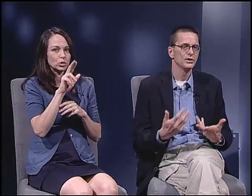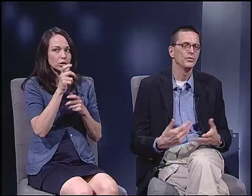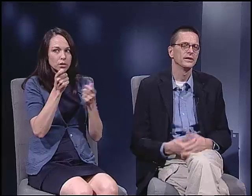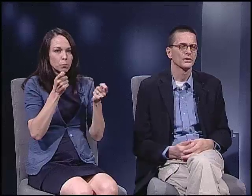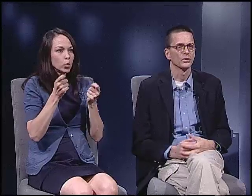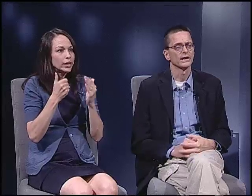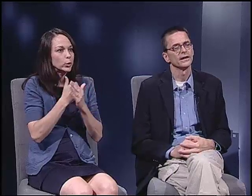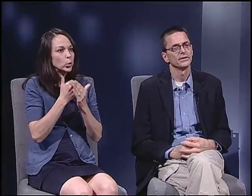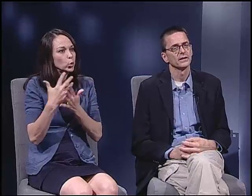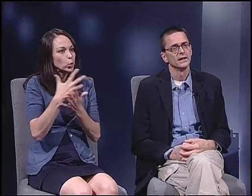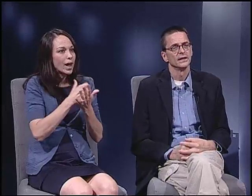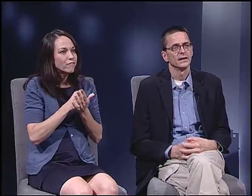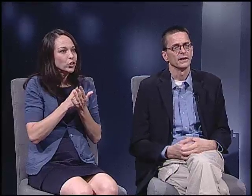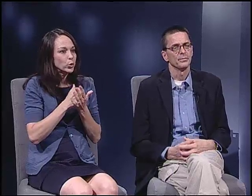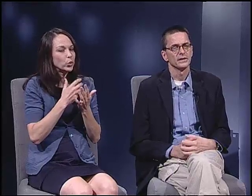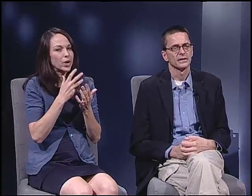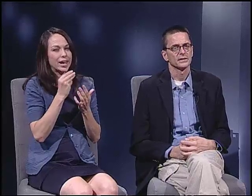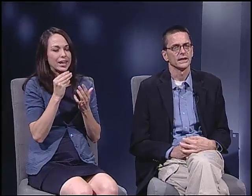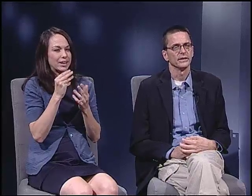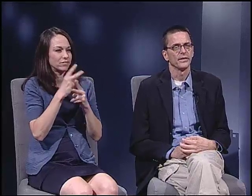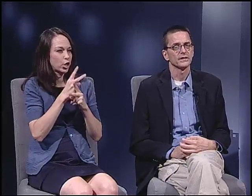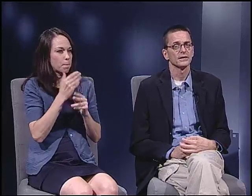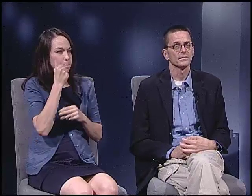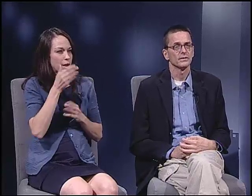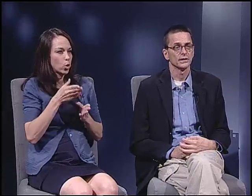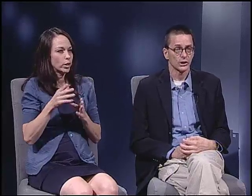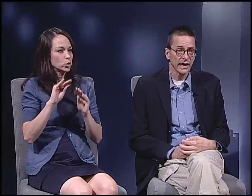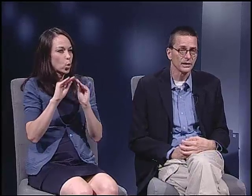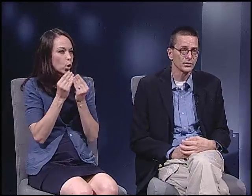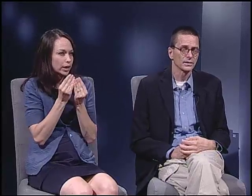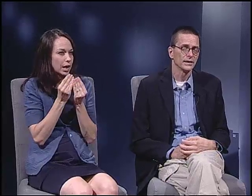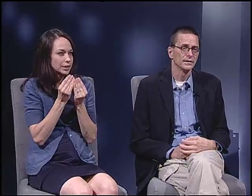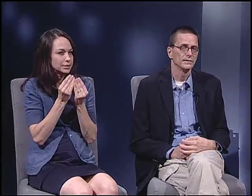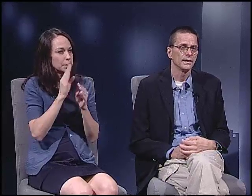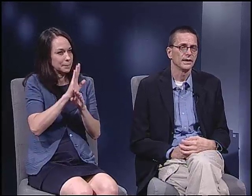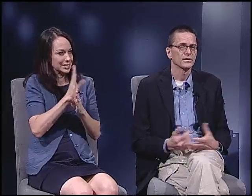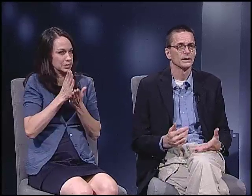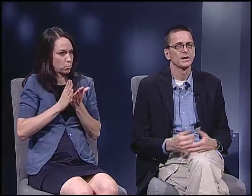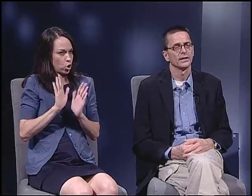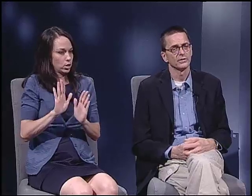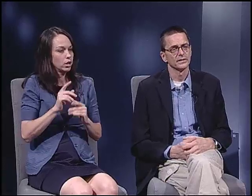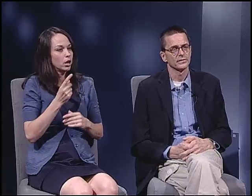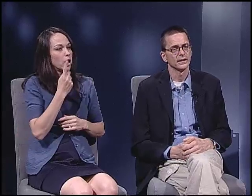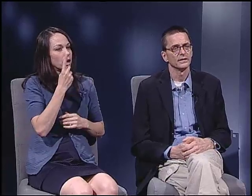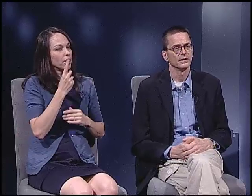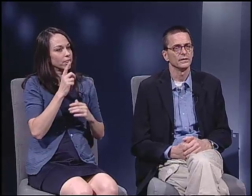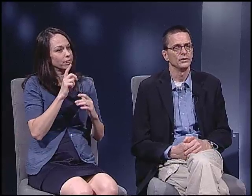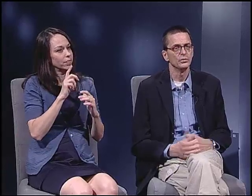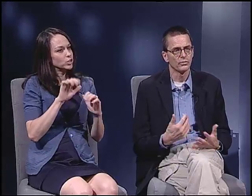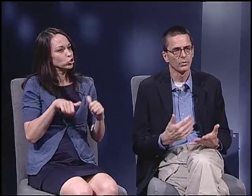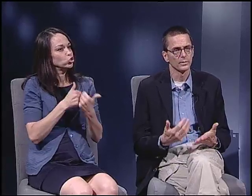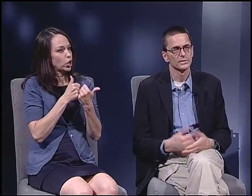and new ways to organize on the business side. That's a challenge, I have some confidence that new forms